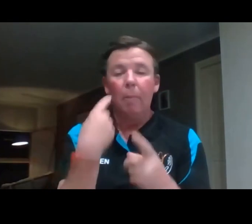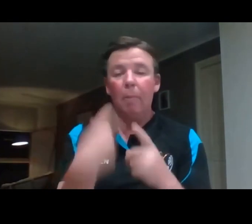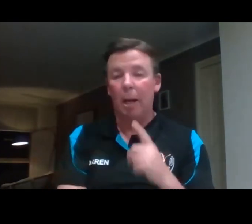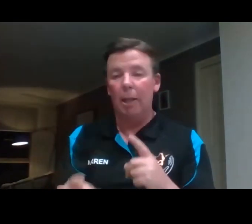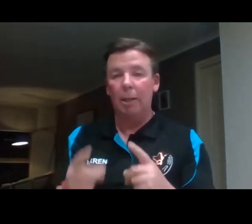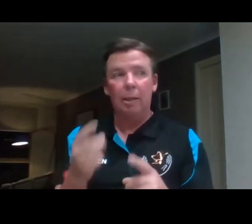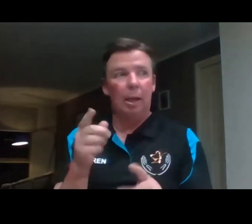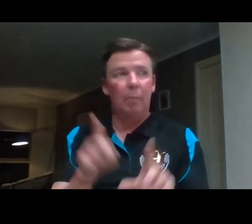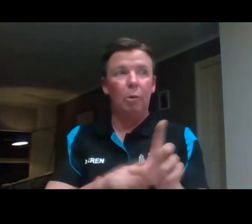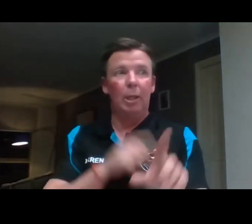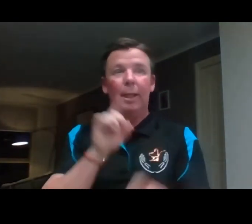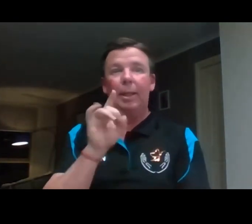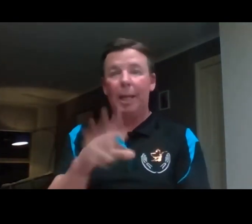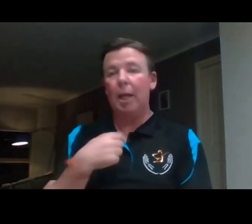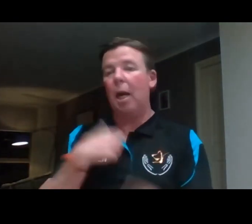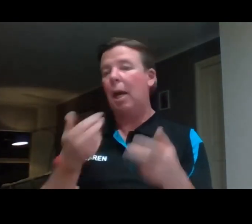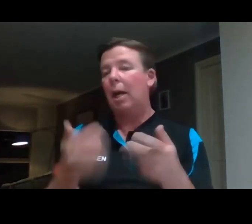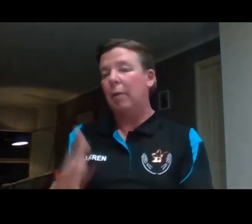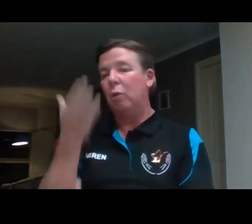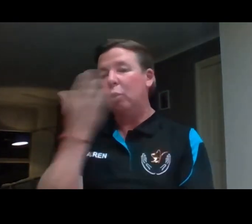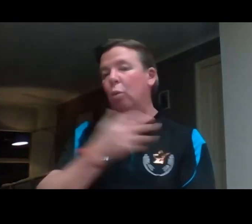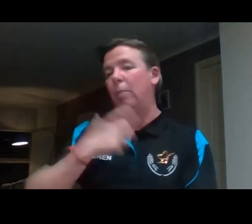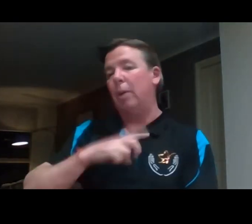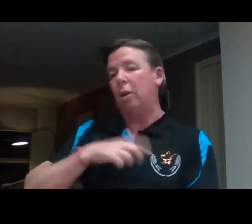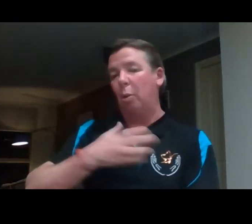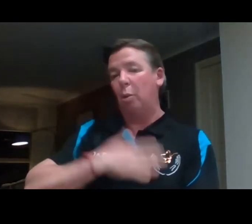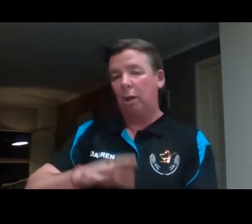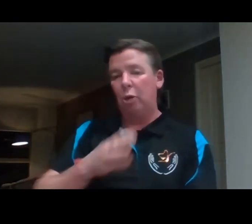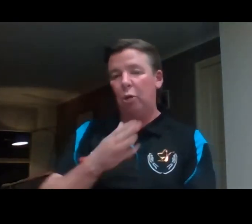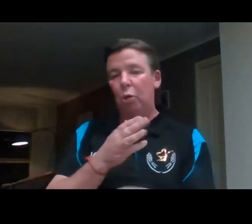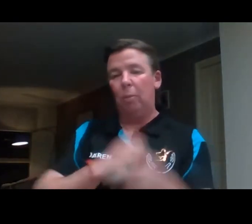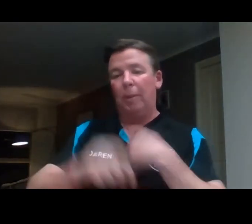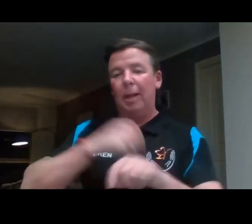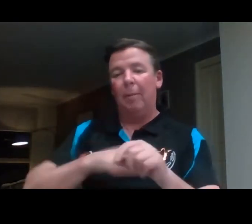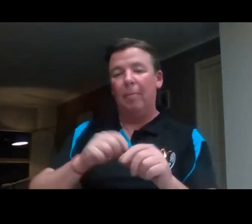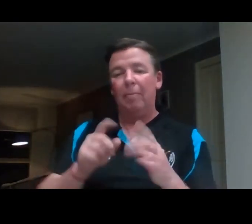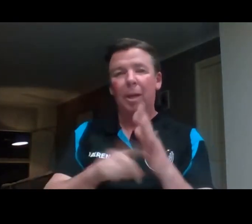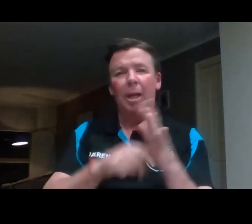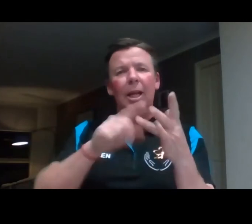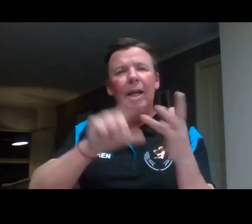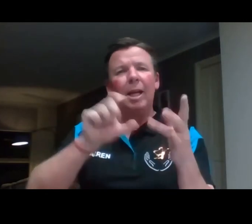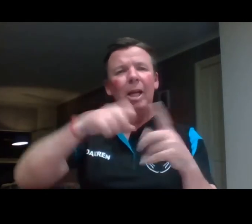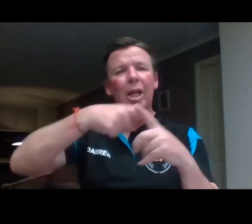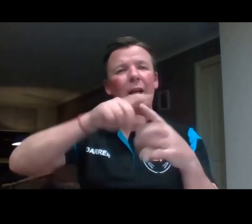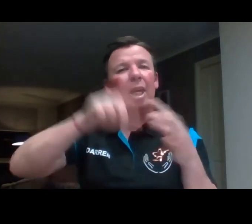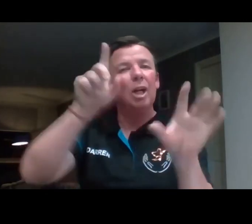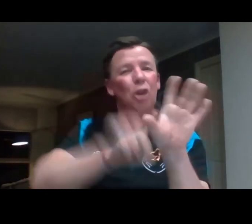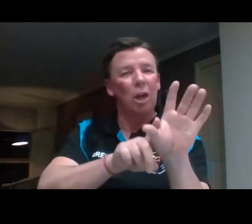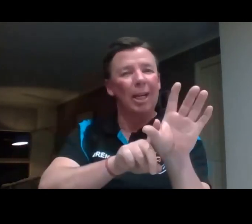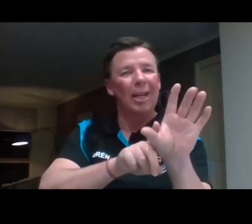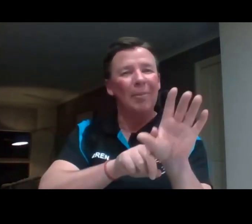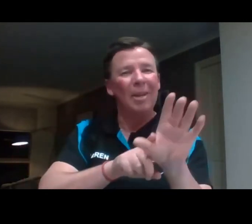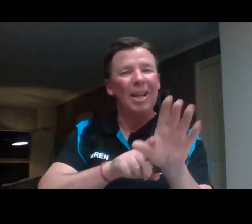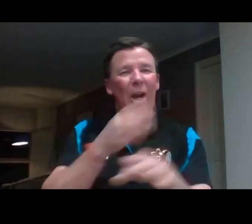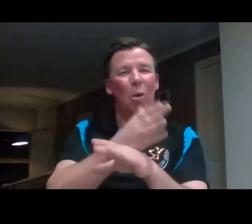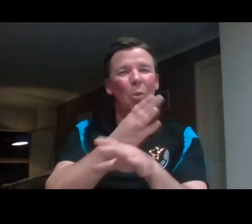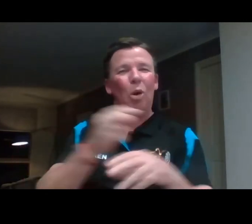I wanted to become a jockey and work with horses.